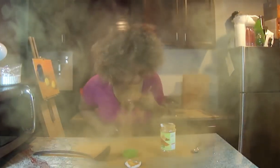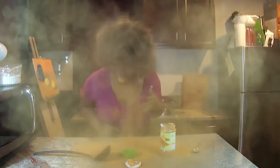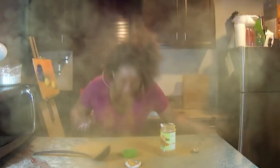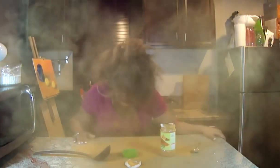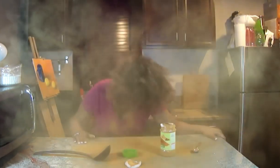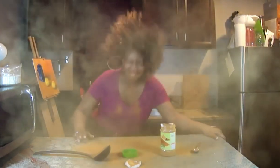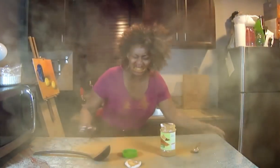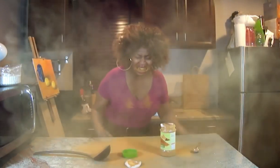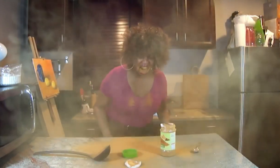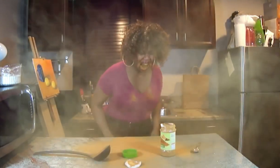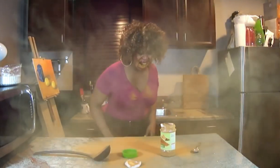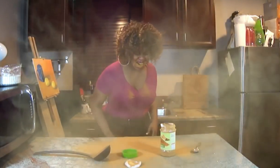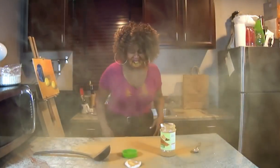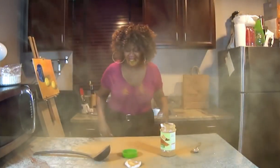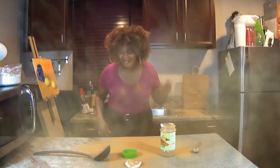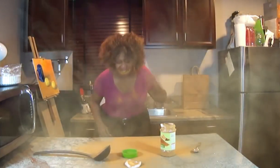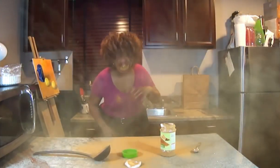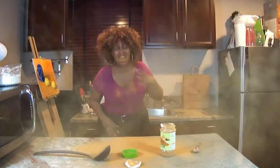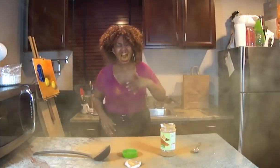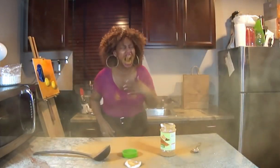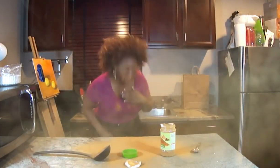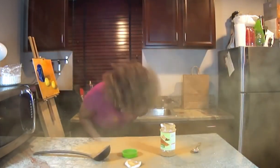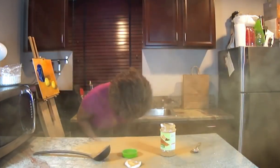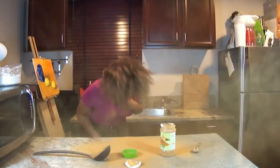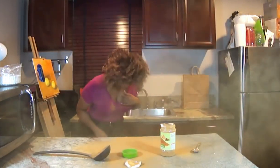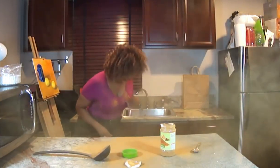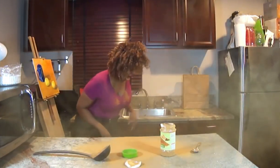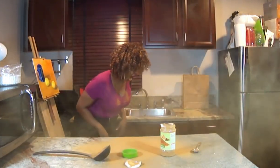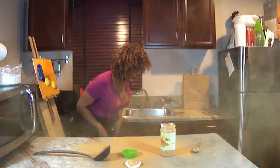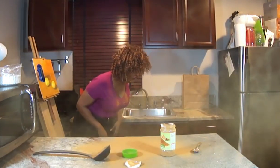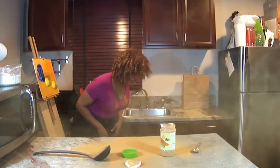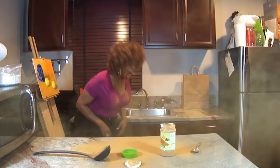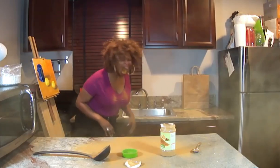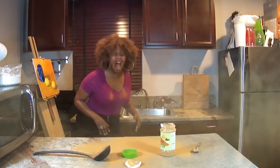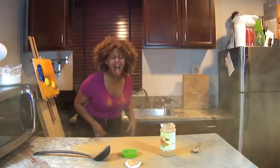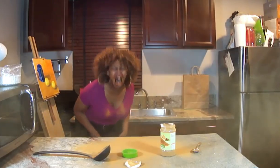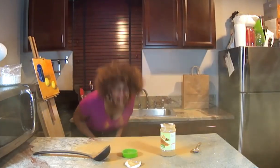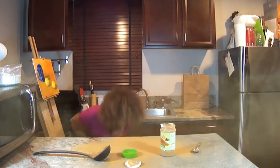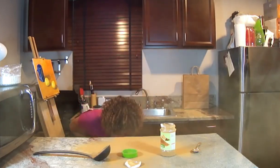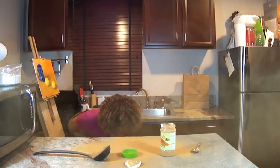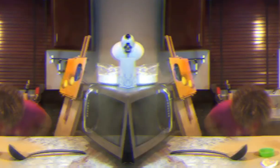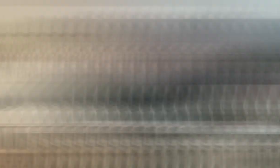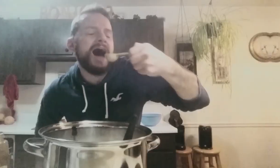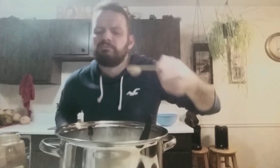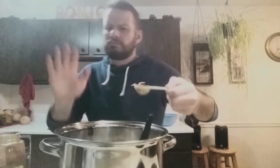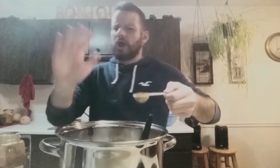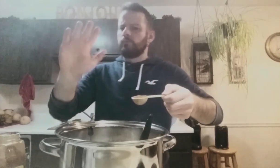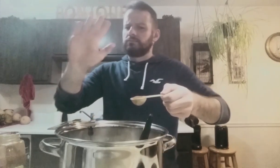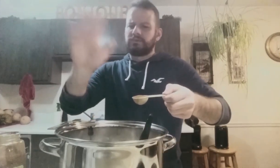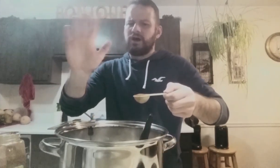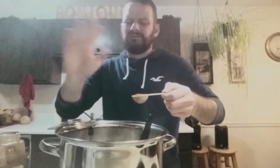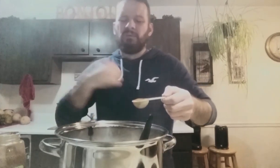[WET COUGHING AND HACKING] No, no.